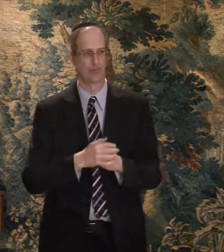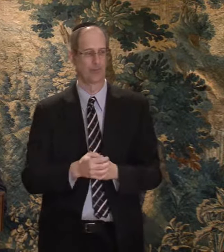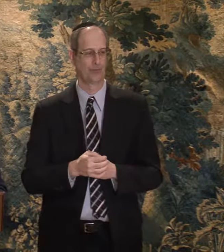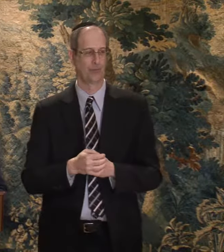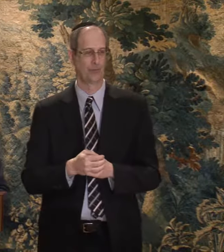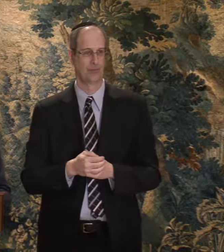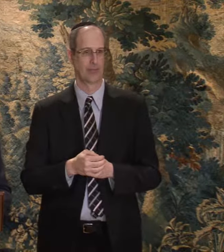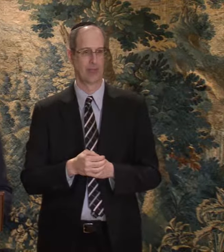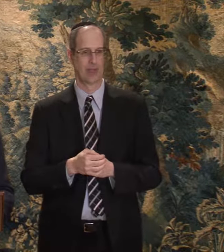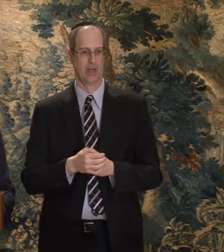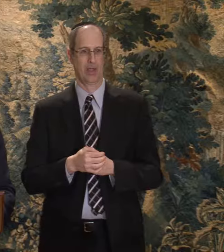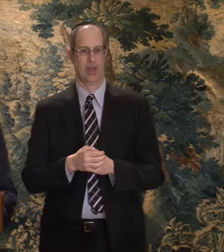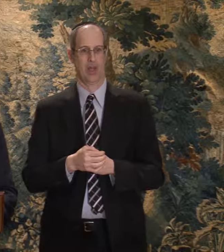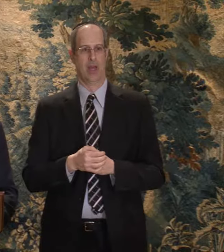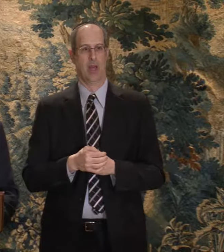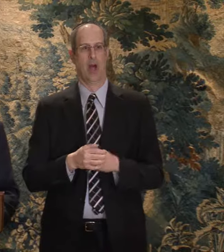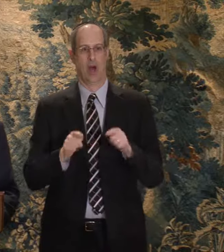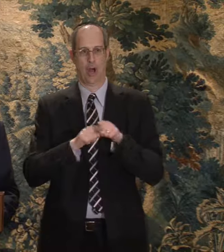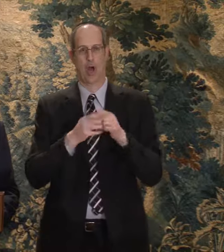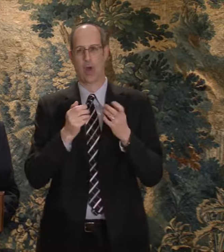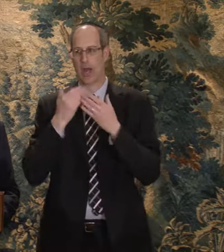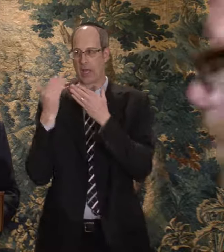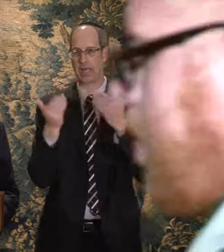and was also want to thank everyone for coming